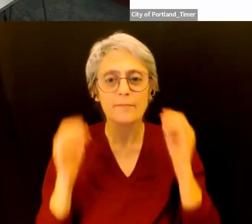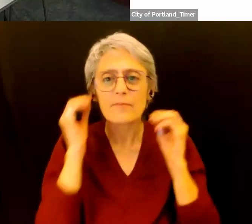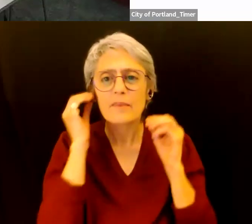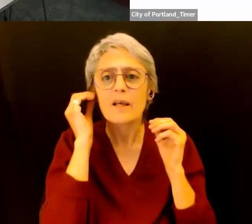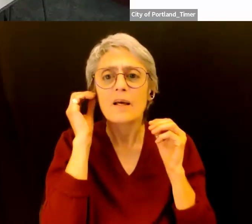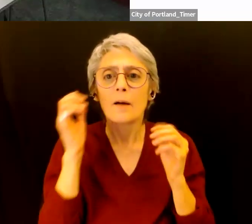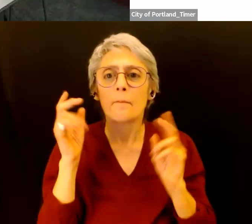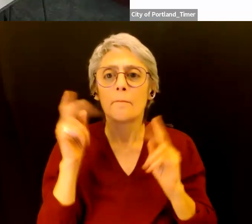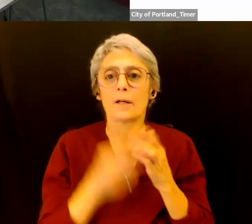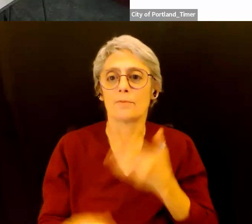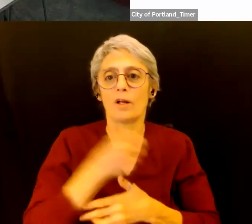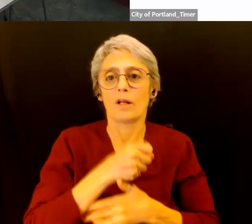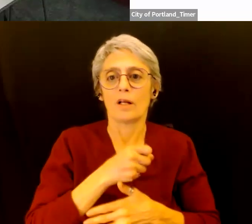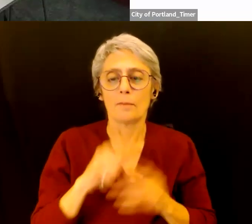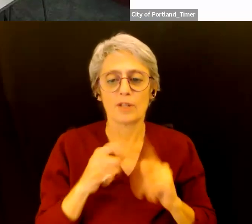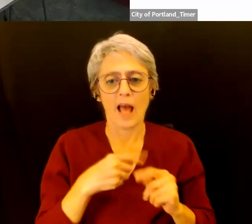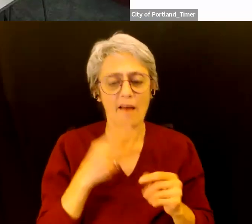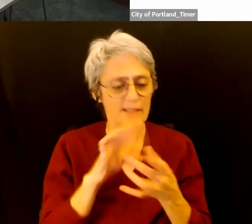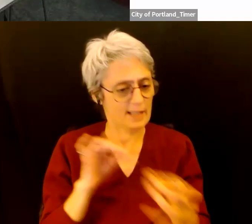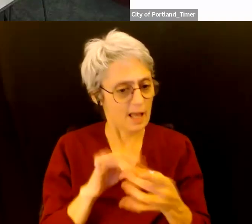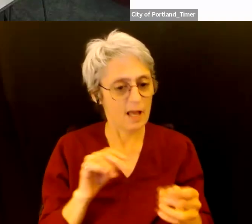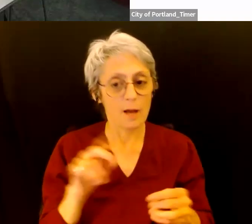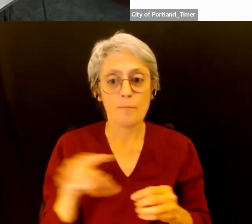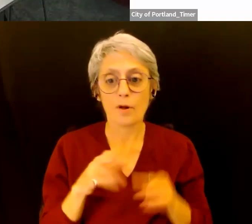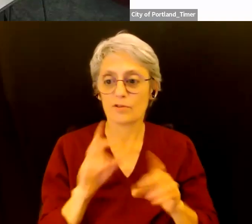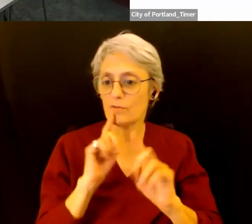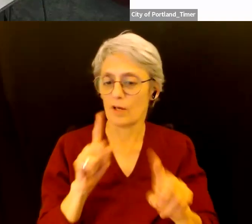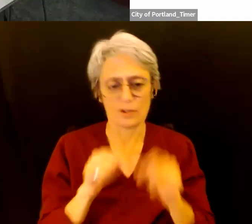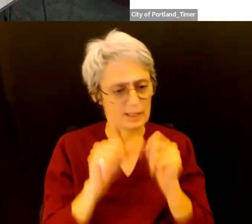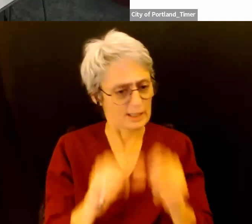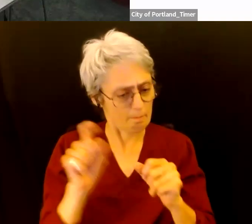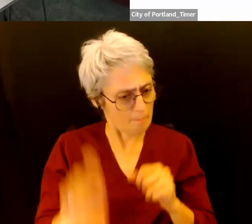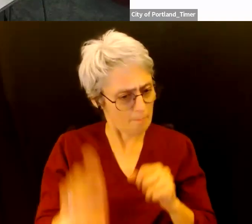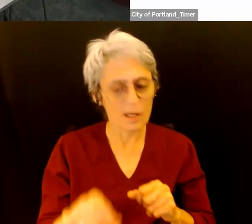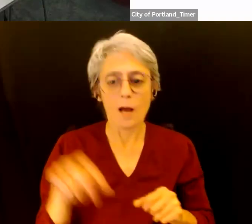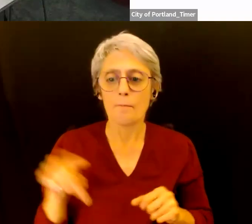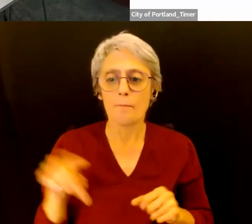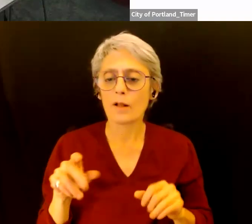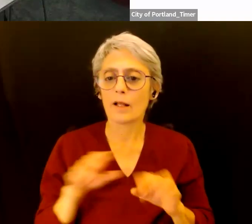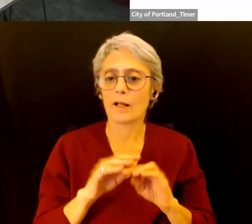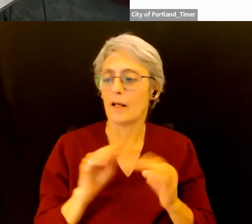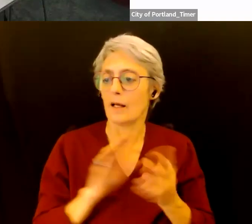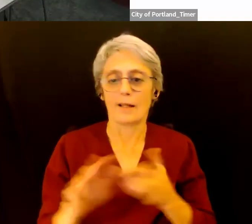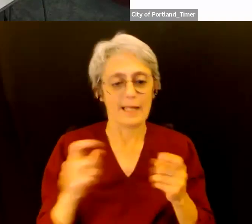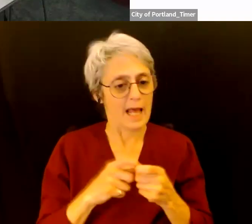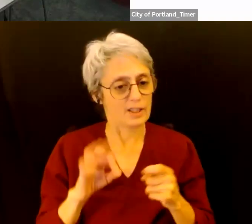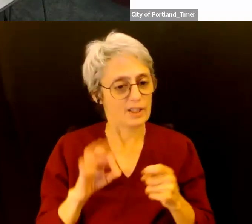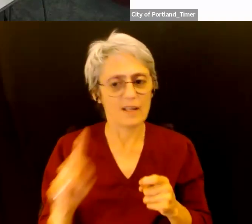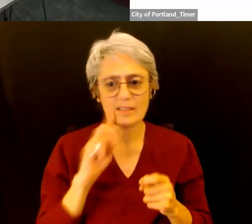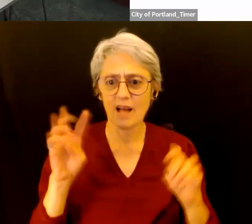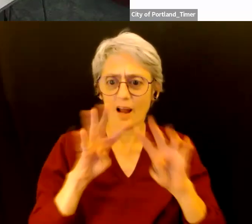Portland Street Response must continue. The Portland Clean Energy Fund is not up for grabs. It is allocated money.